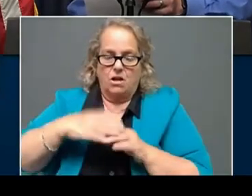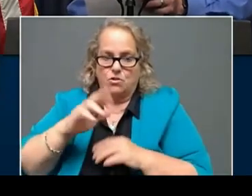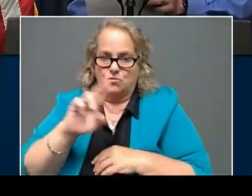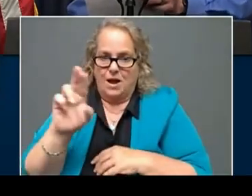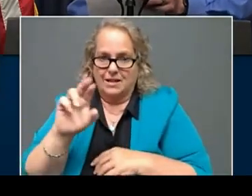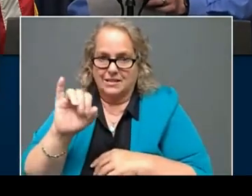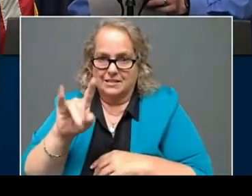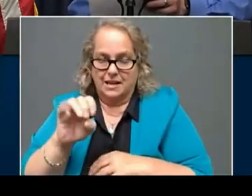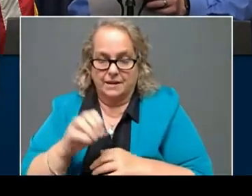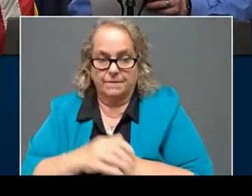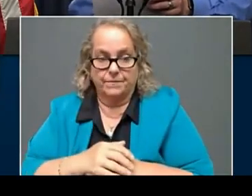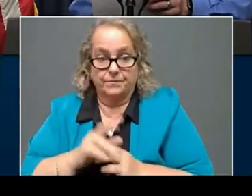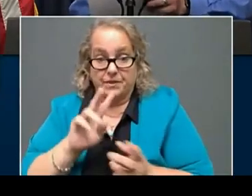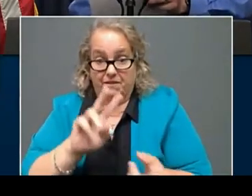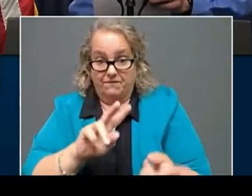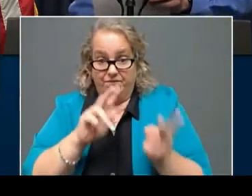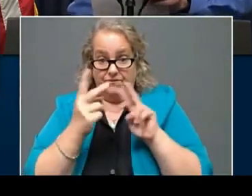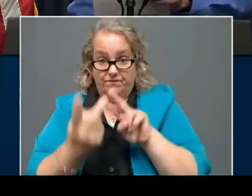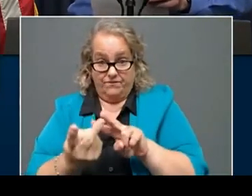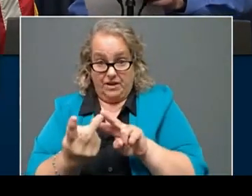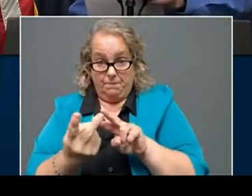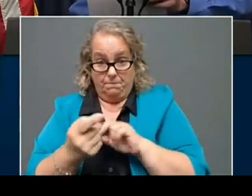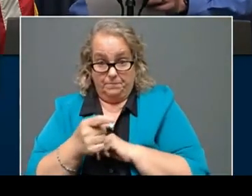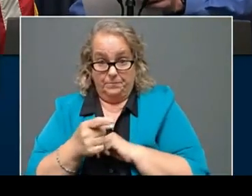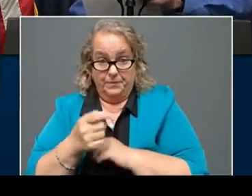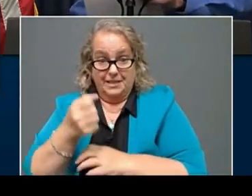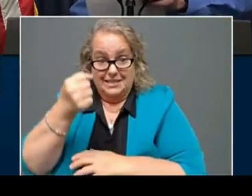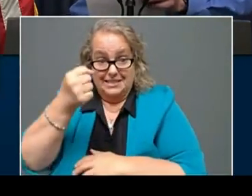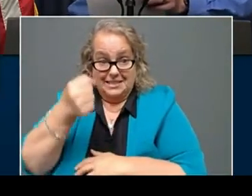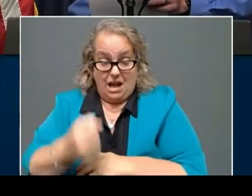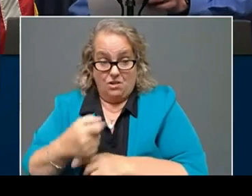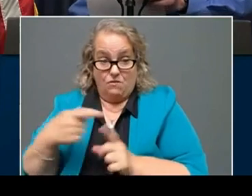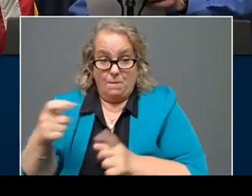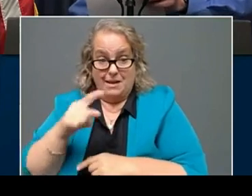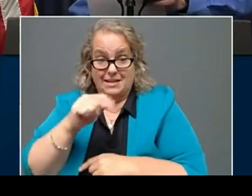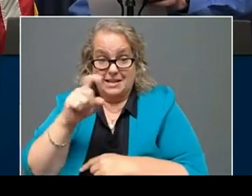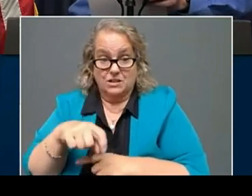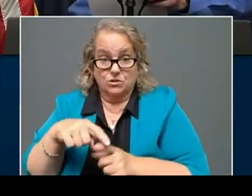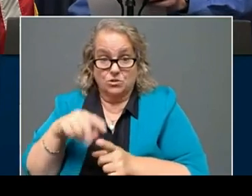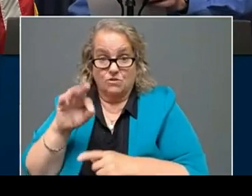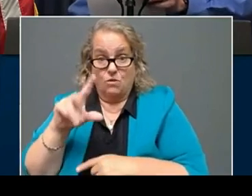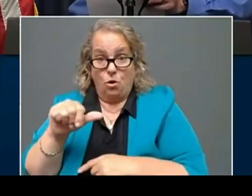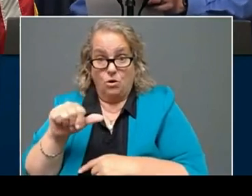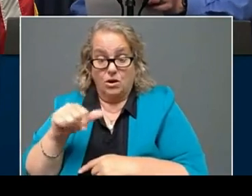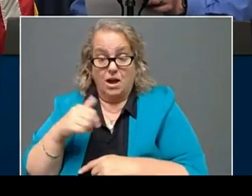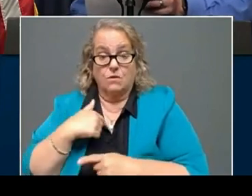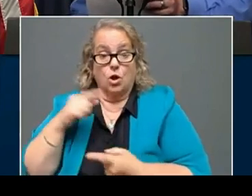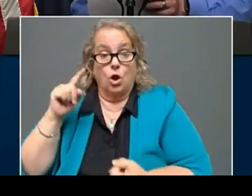that is the south from texas to florida has lower vaccination rates. And if you